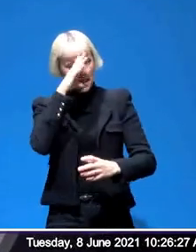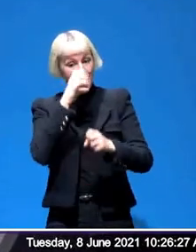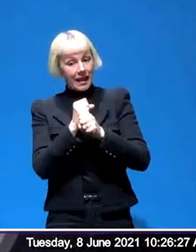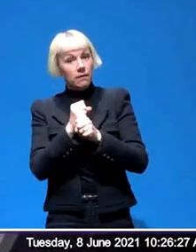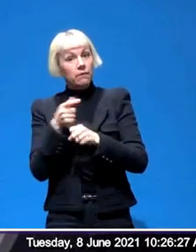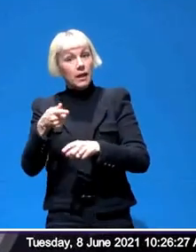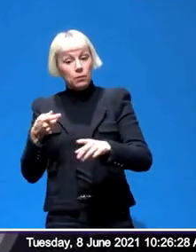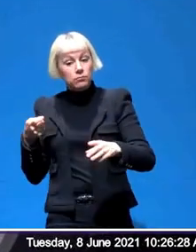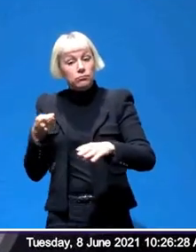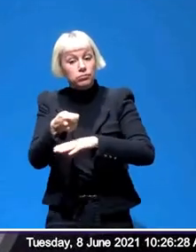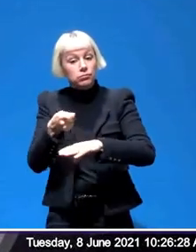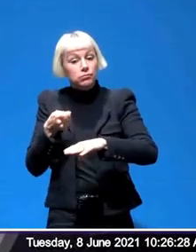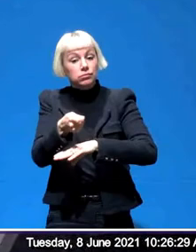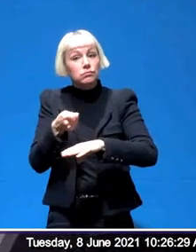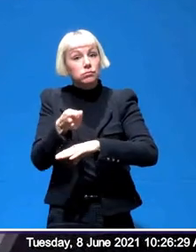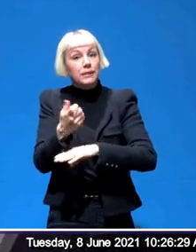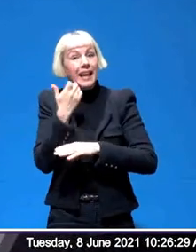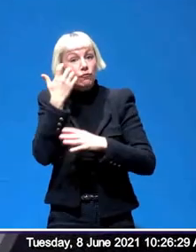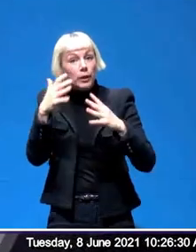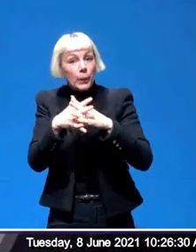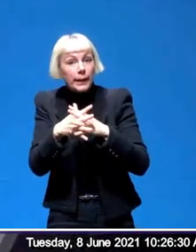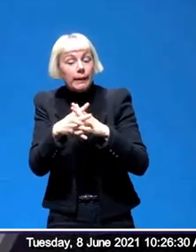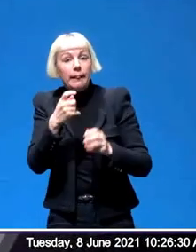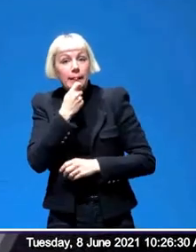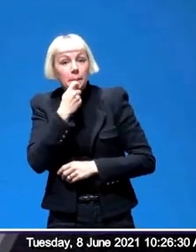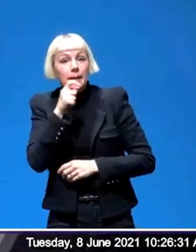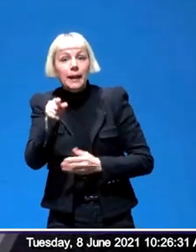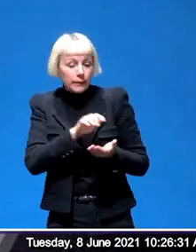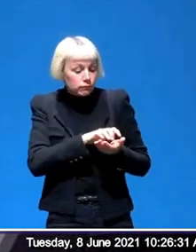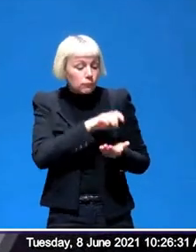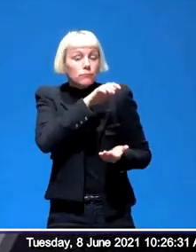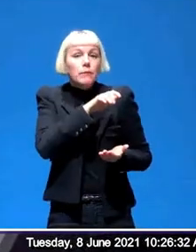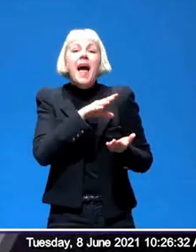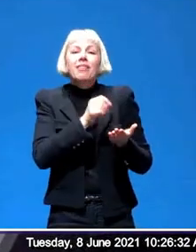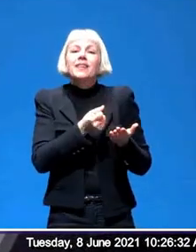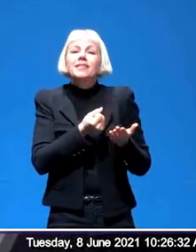and he would use this for expenses such as take-away food and outings.